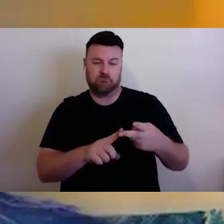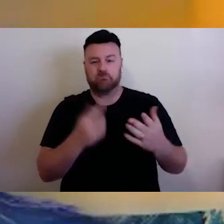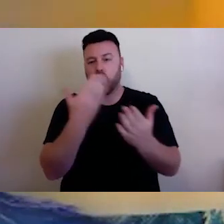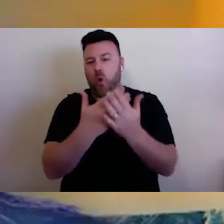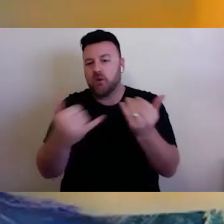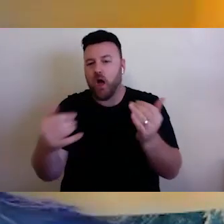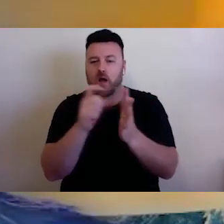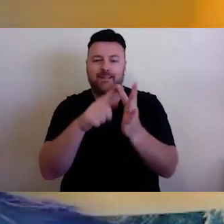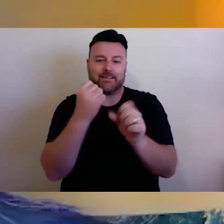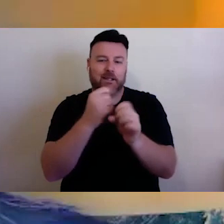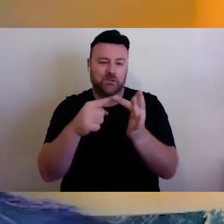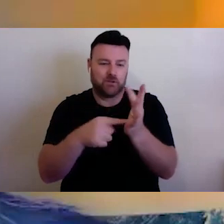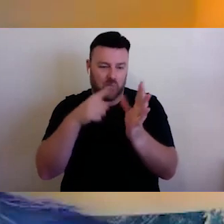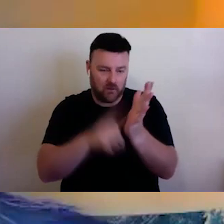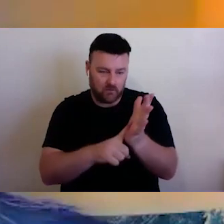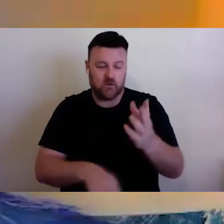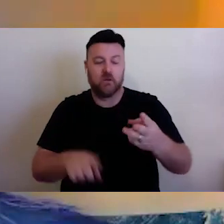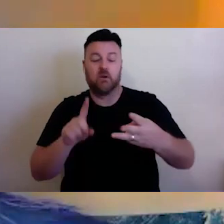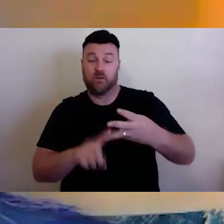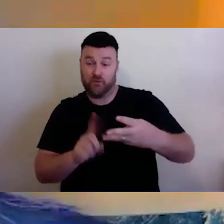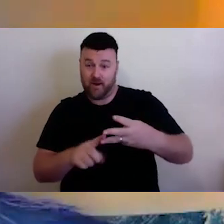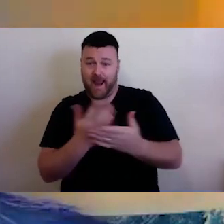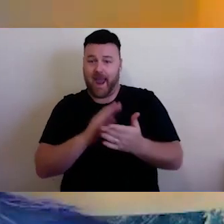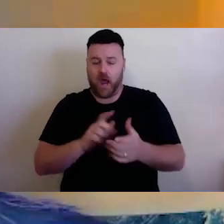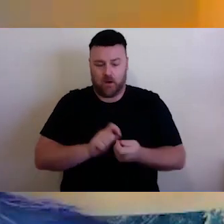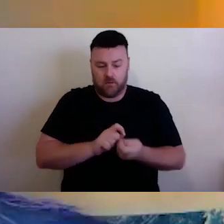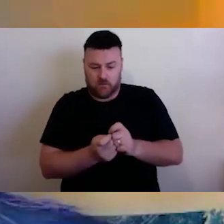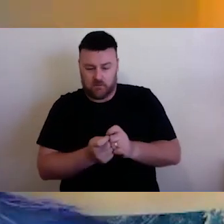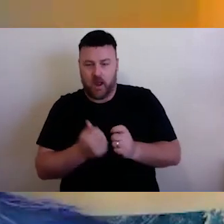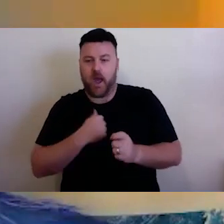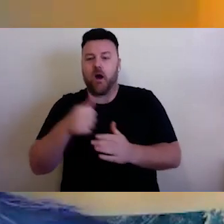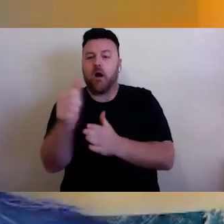three, artistic practice adaption. I would encourage you to explore the